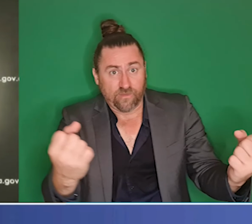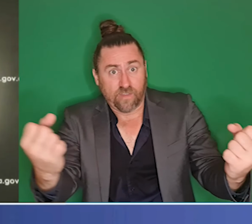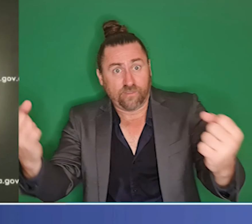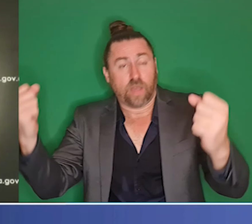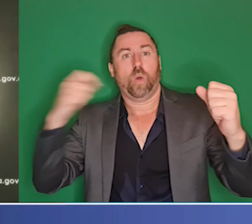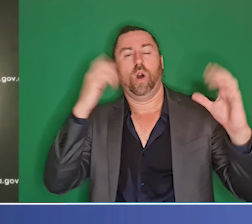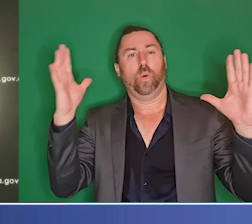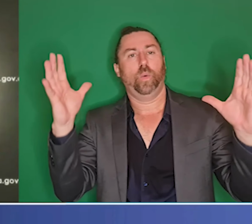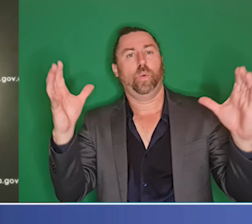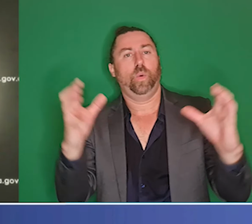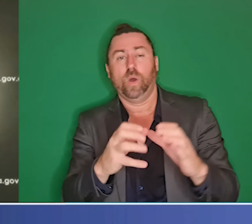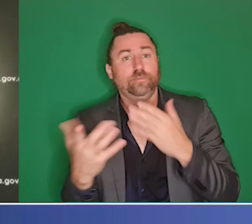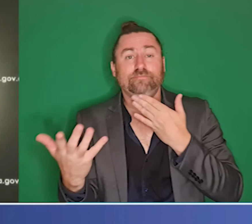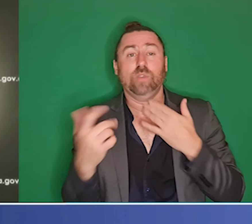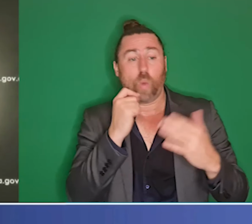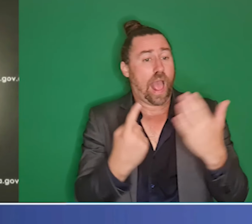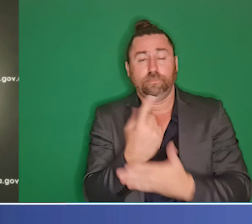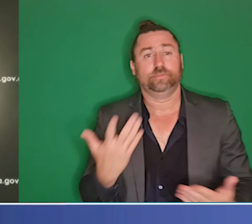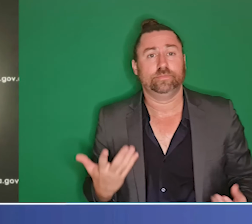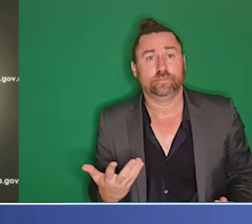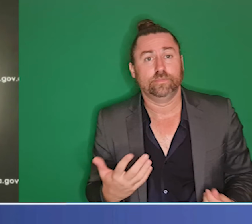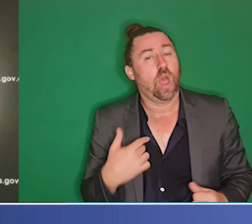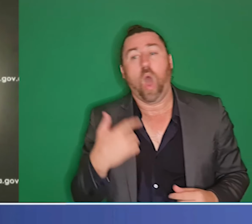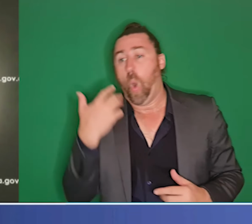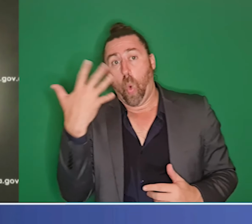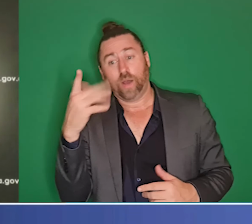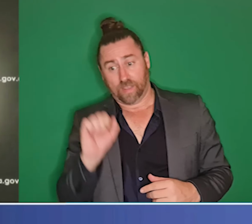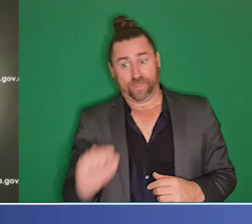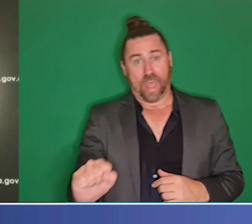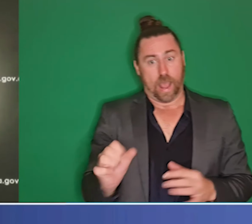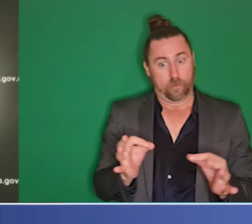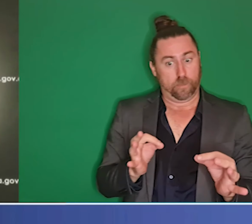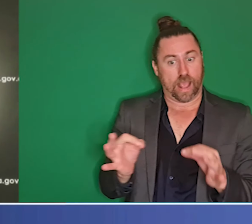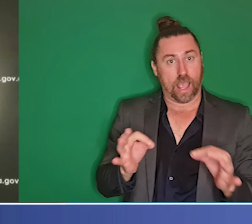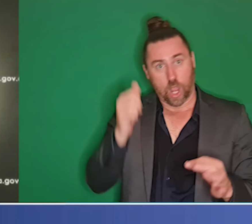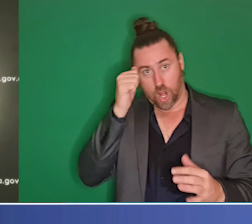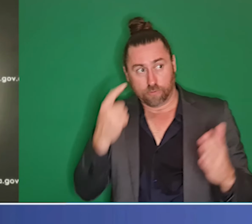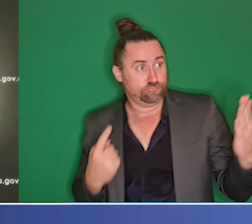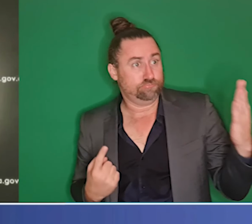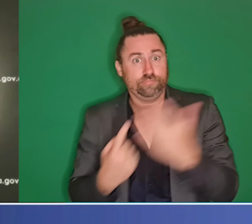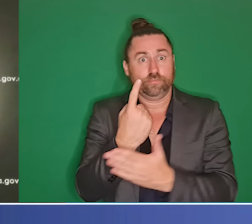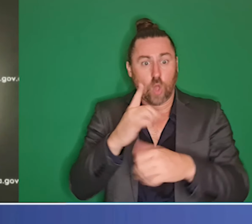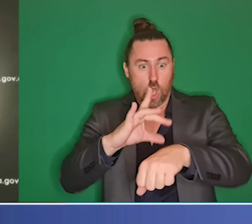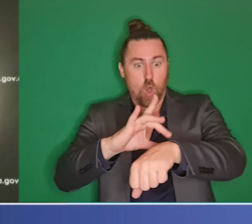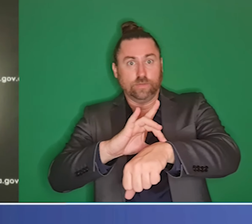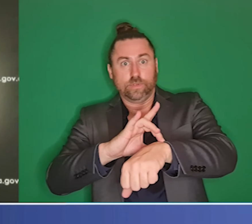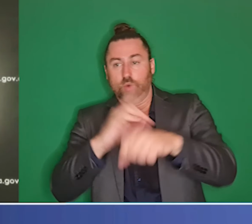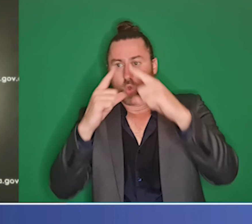But as was always planned - as was always planned - the surge capacity in the hospitals is there.